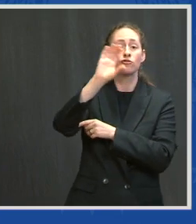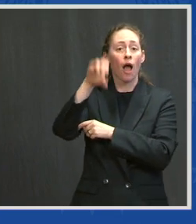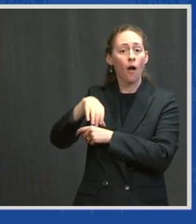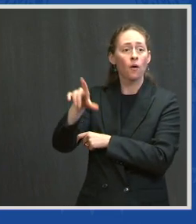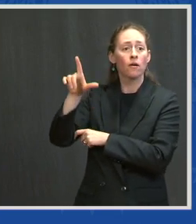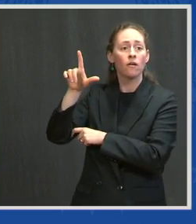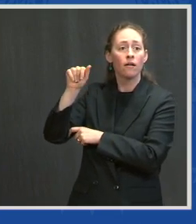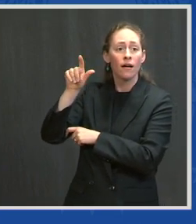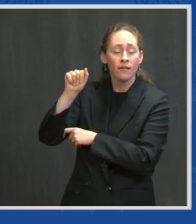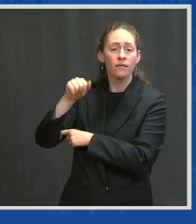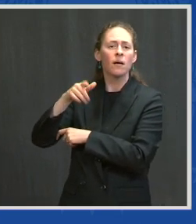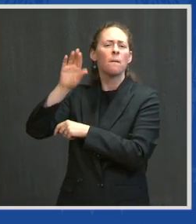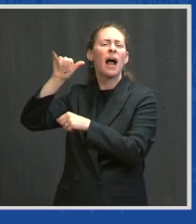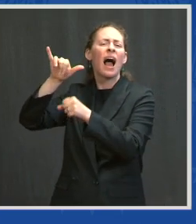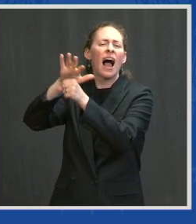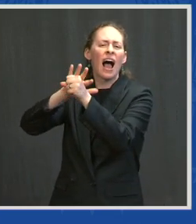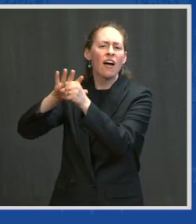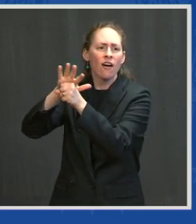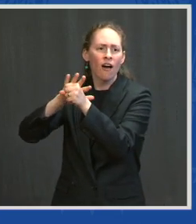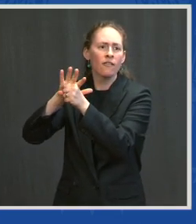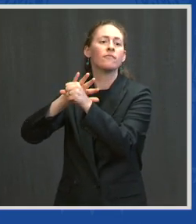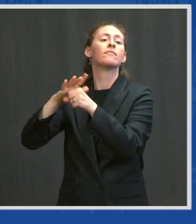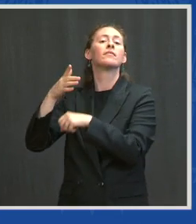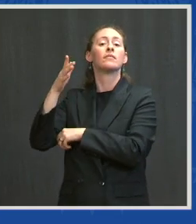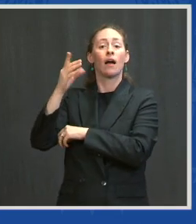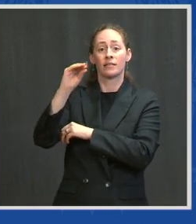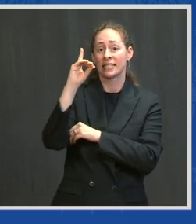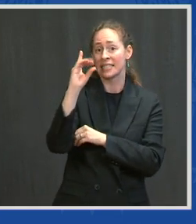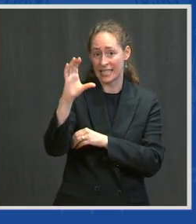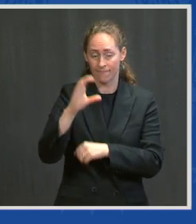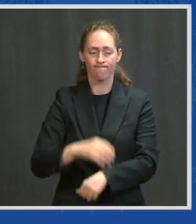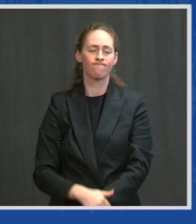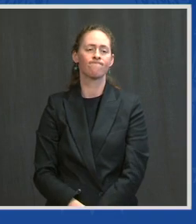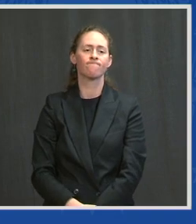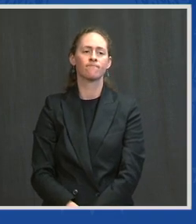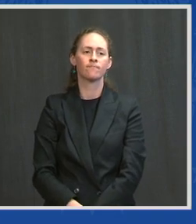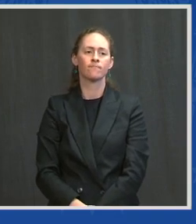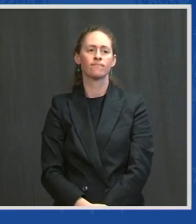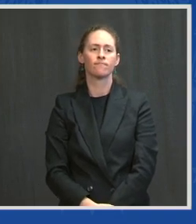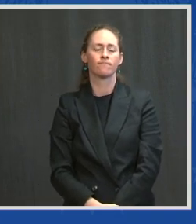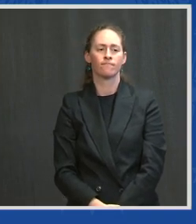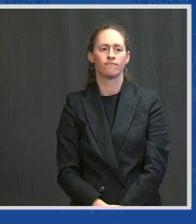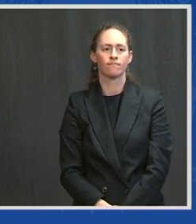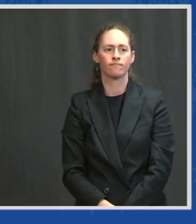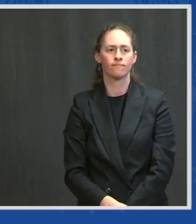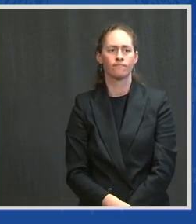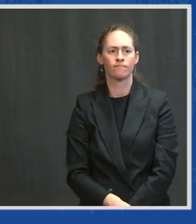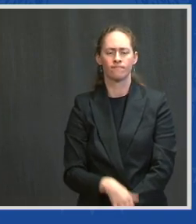With these strike forces, local and federal law enforcement and prosecutors are going to be able to better coordinate the prosecution